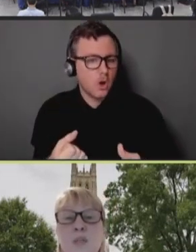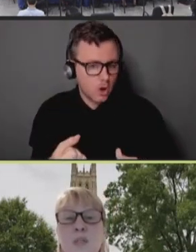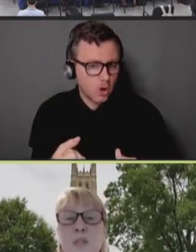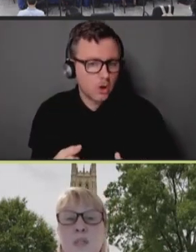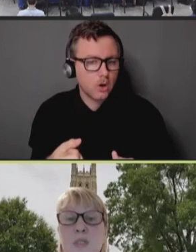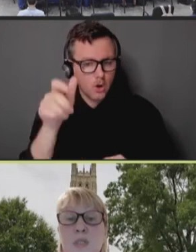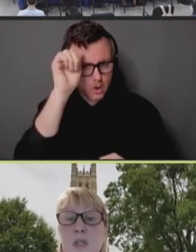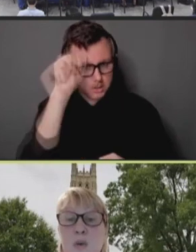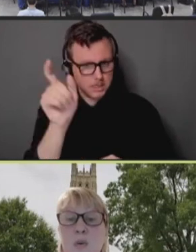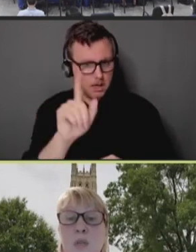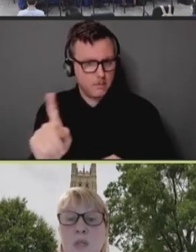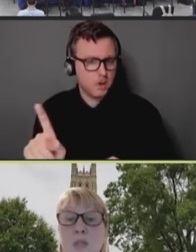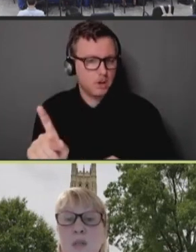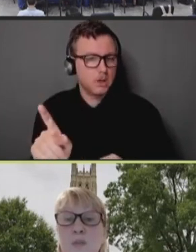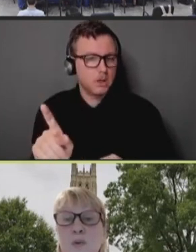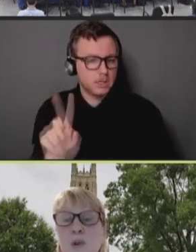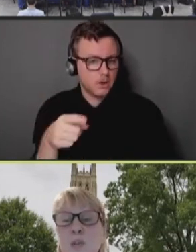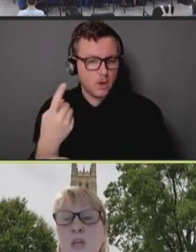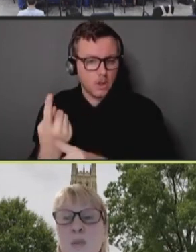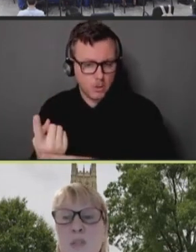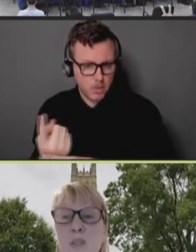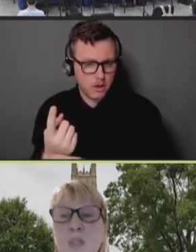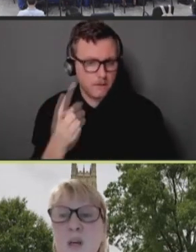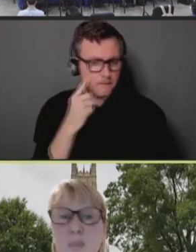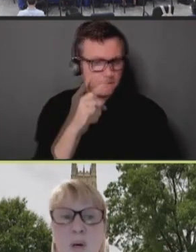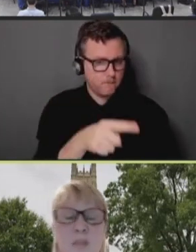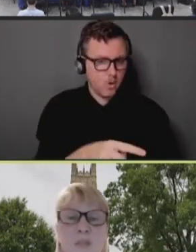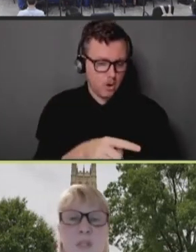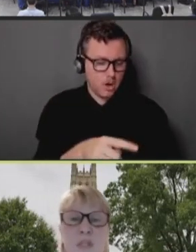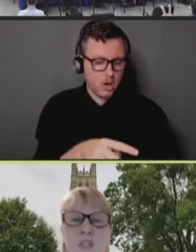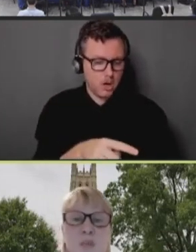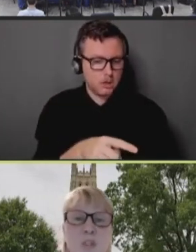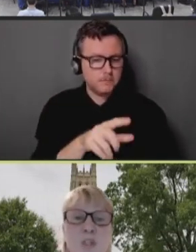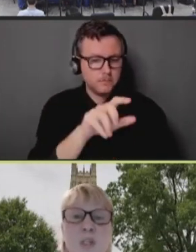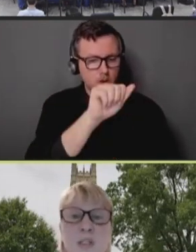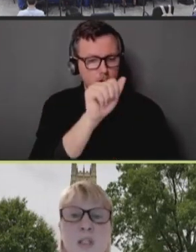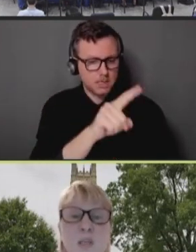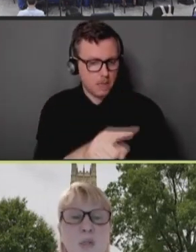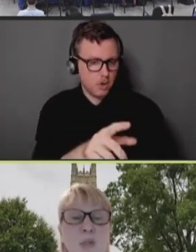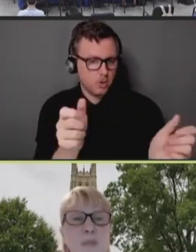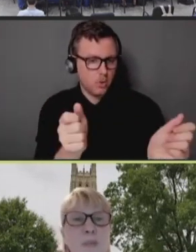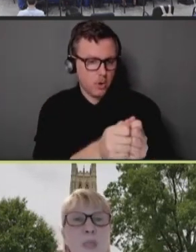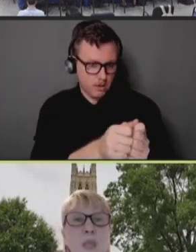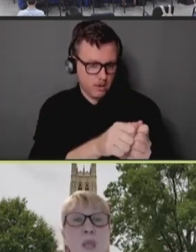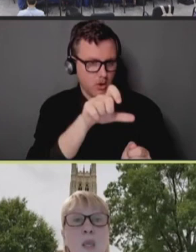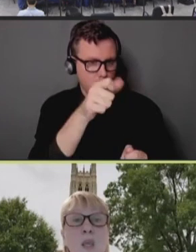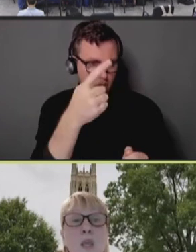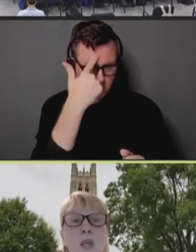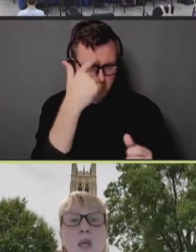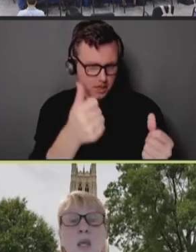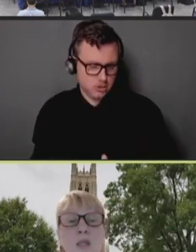disease alone than for Alzheimer's disease combined with other dementia. Next slide, please.